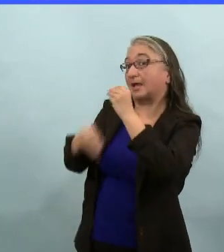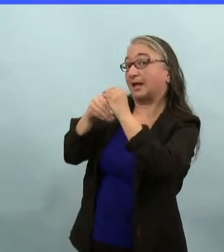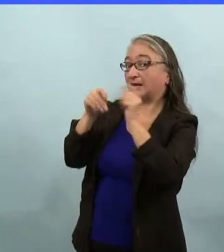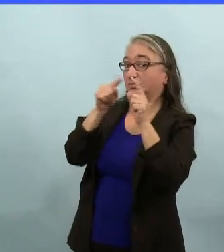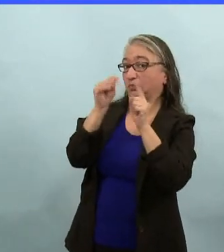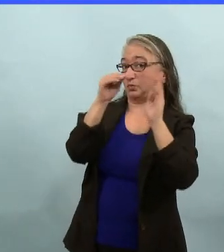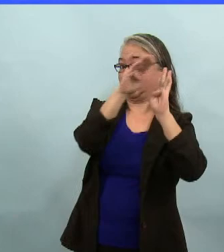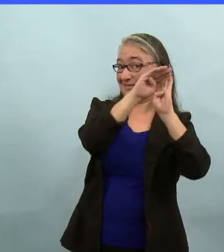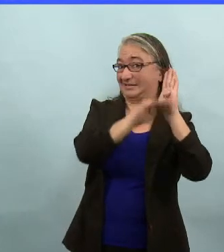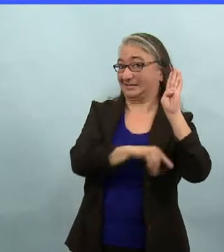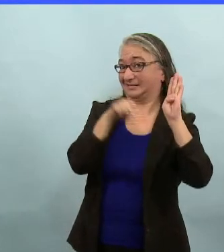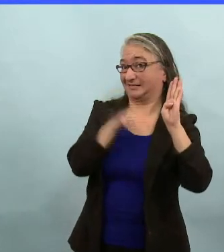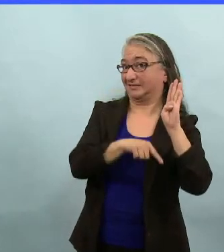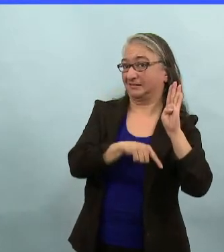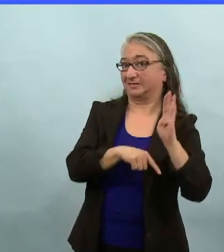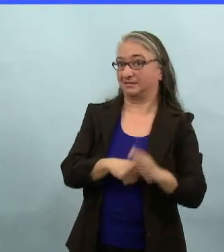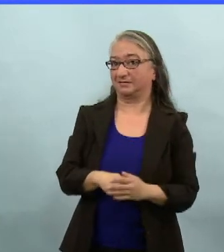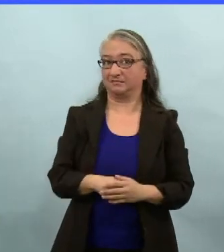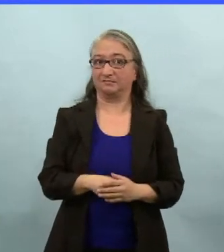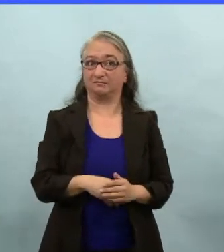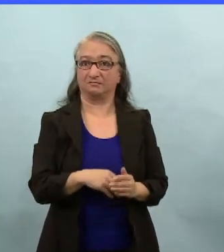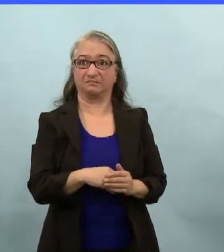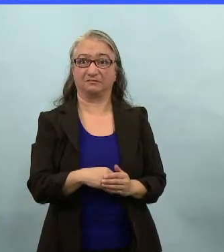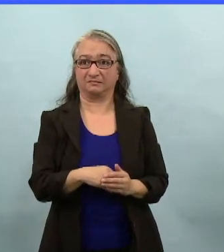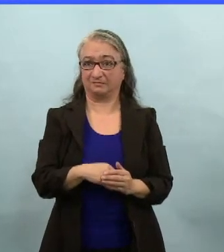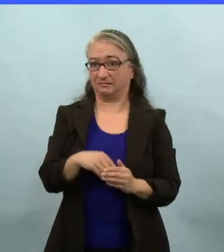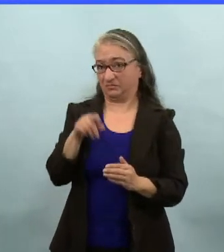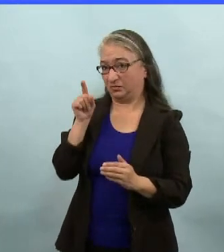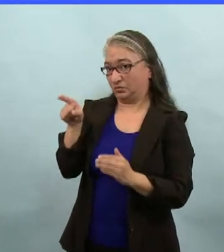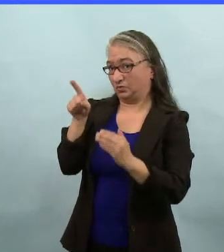was the recommendation from public health for more stringent measures last week